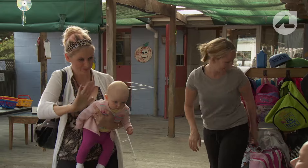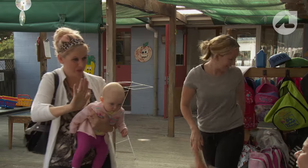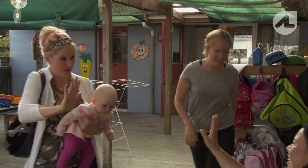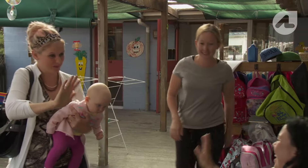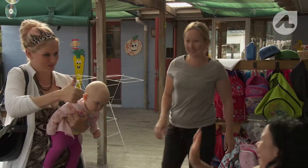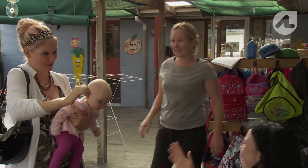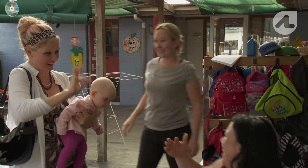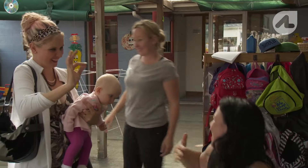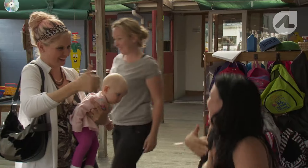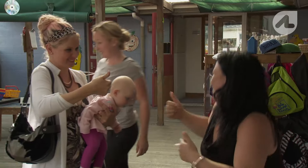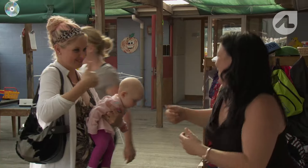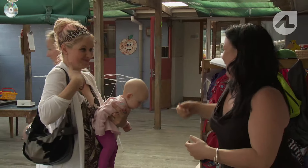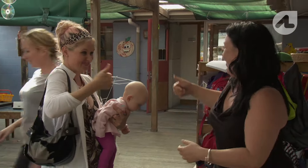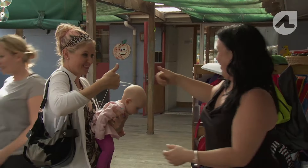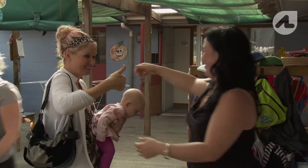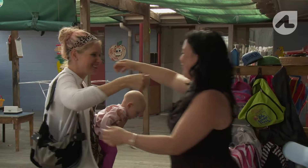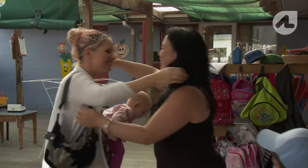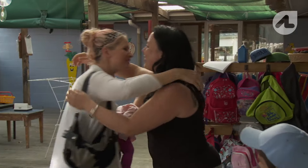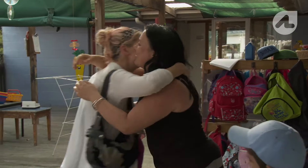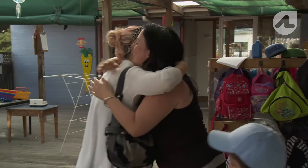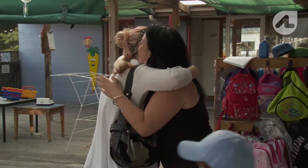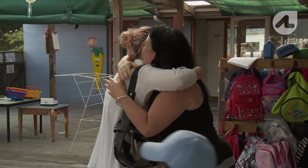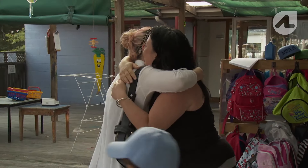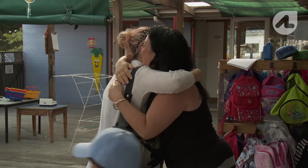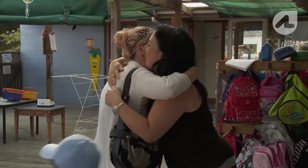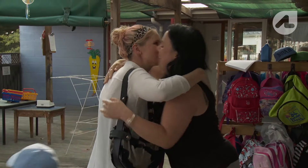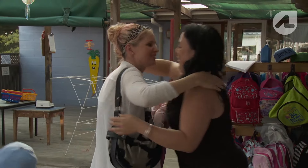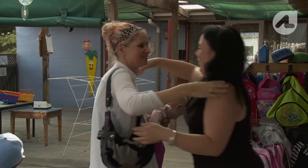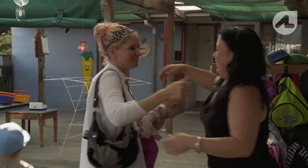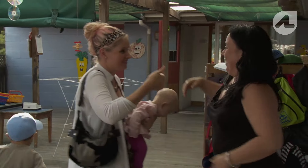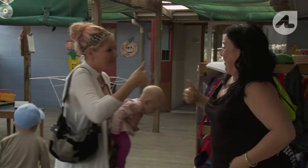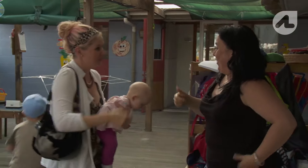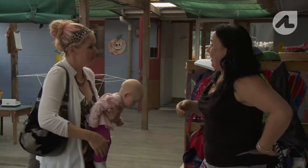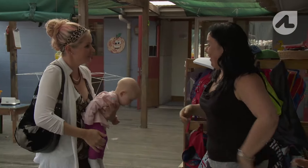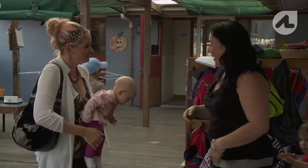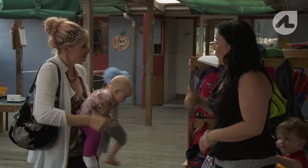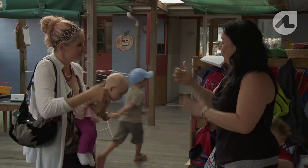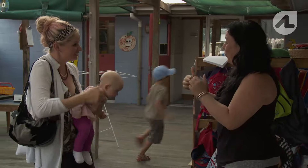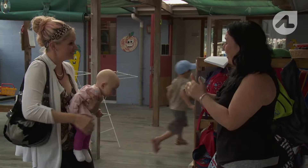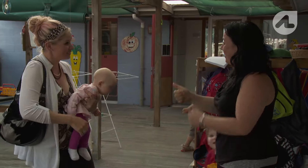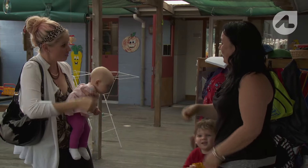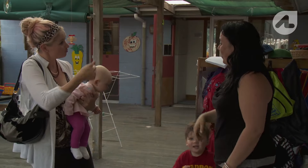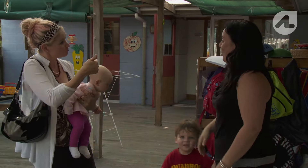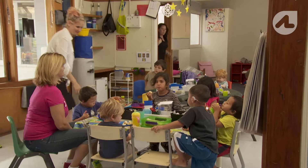Hello. Hi. Everything alright?